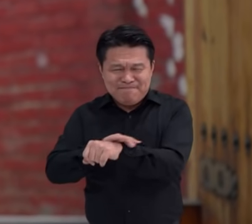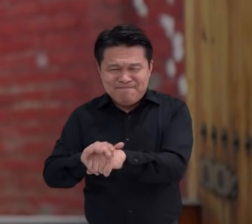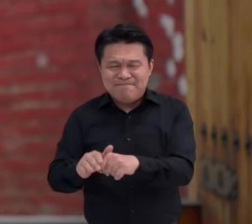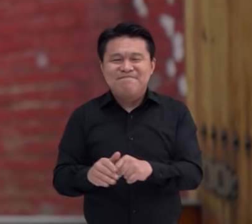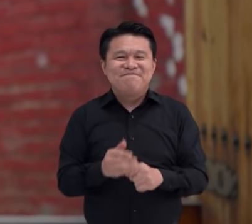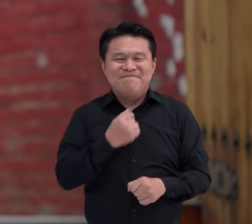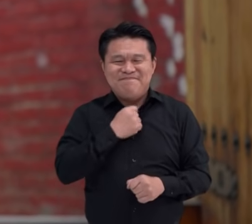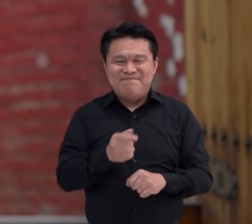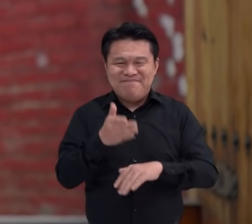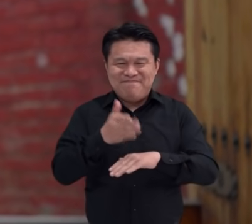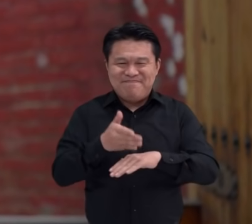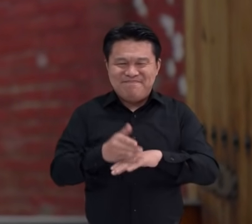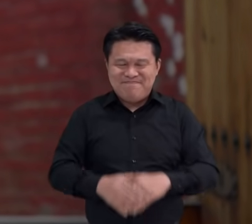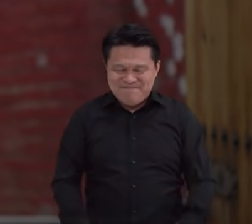Thank you